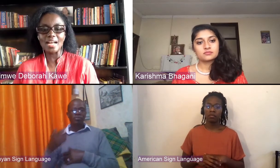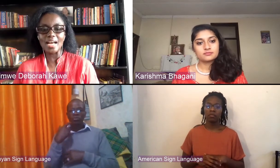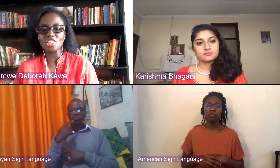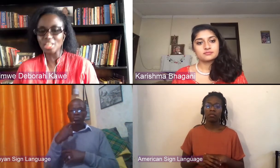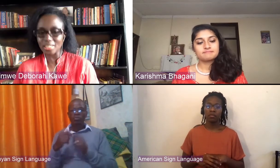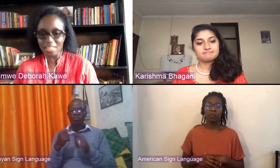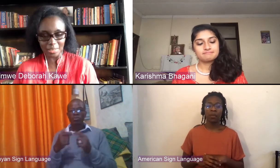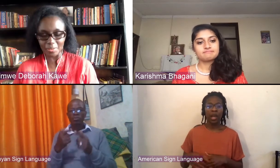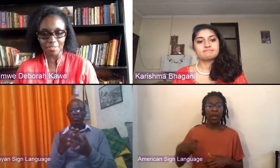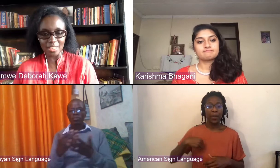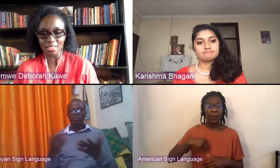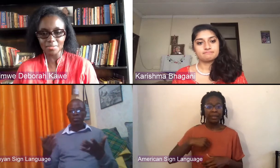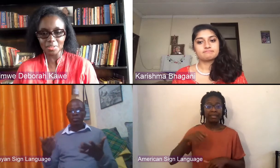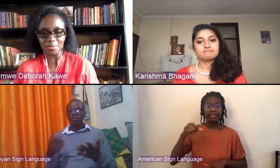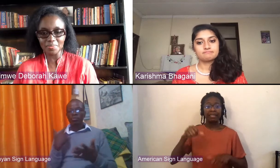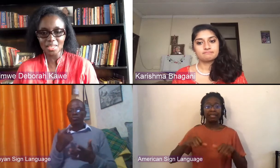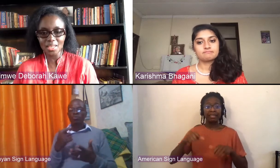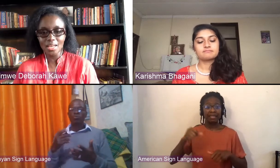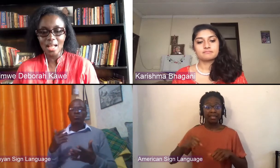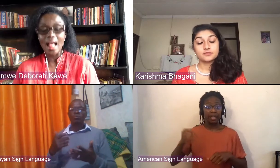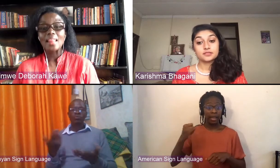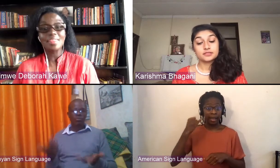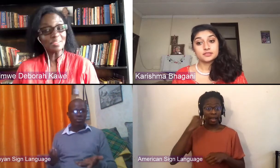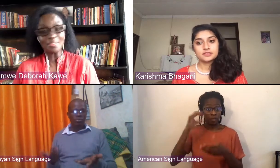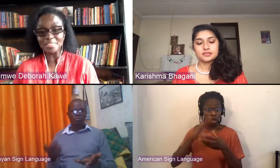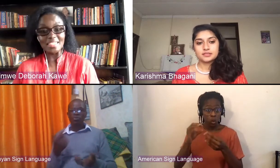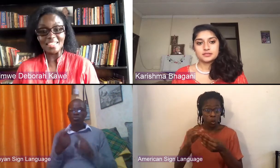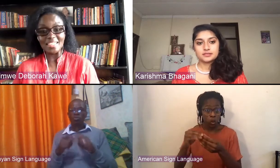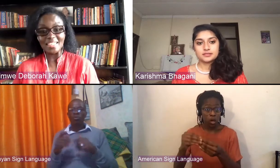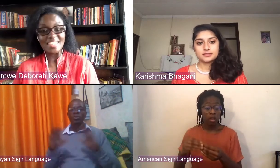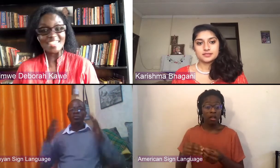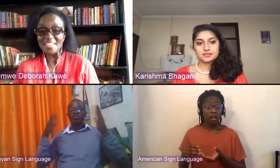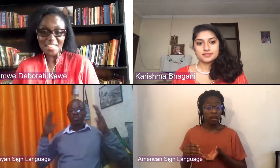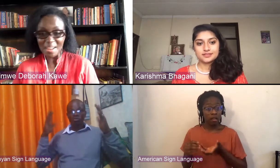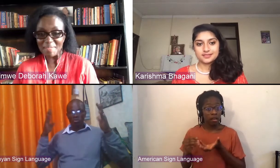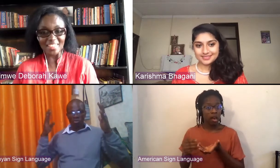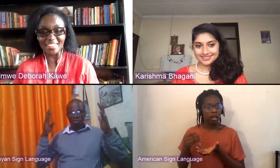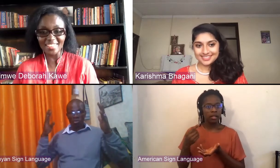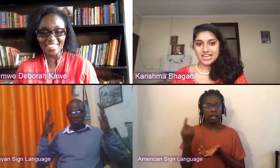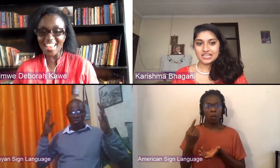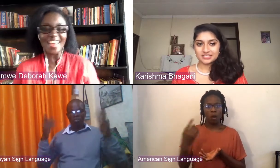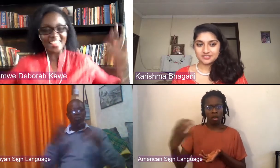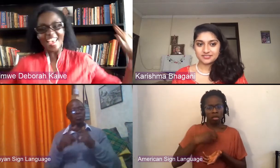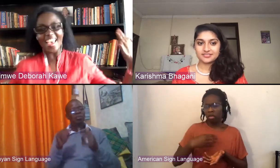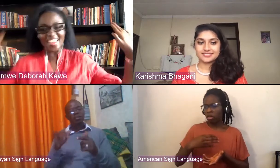and shutting down the festival. Thankfully it has never happened. Hey .